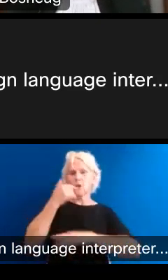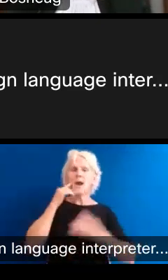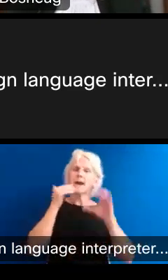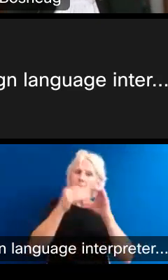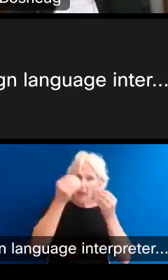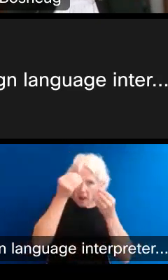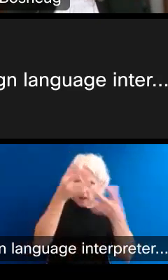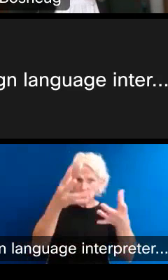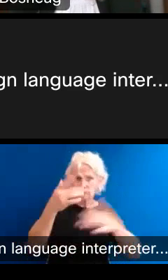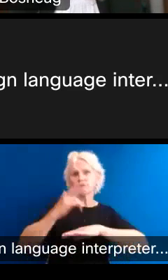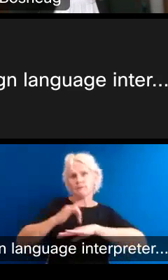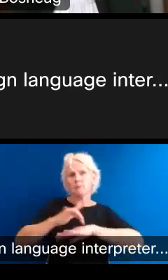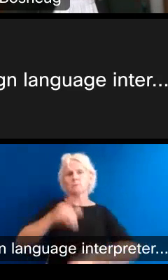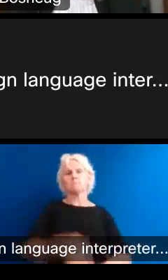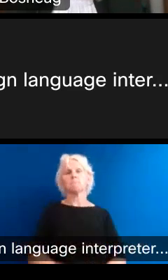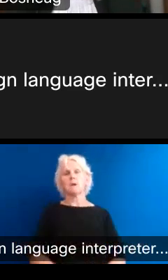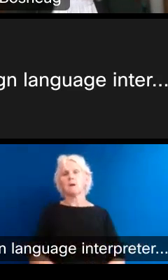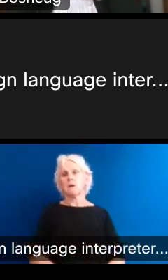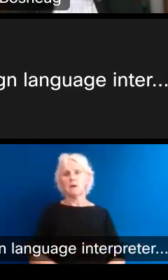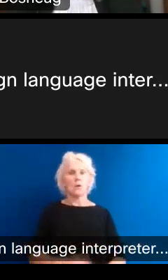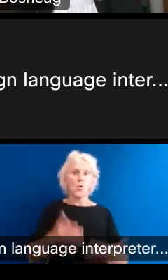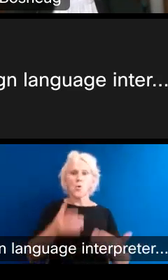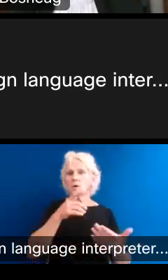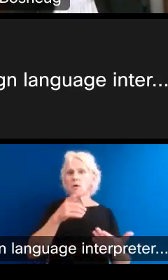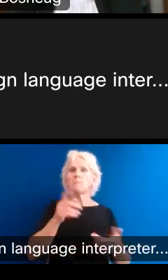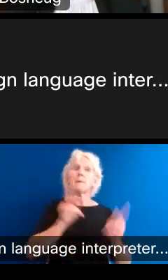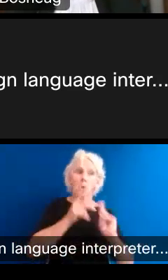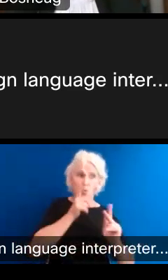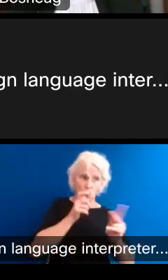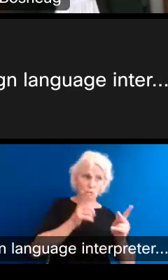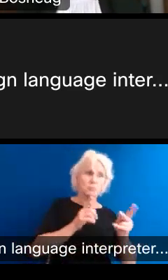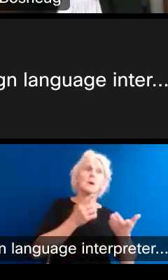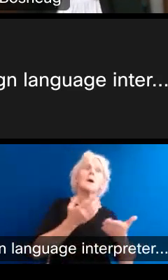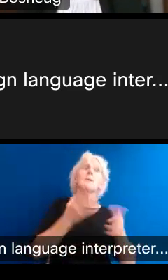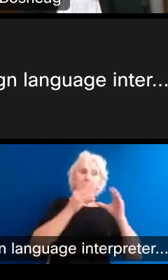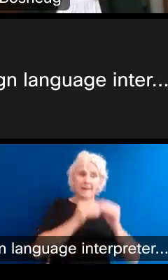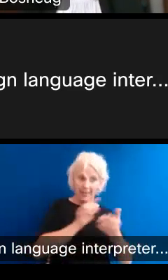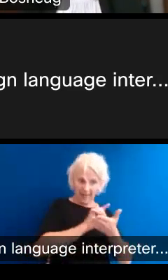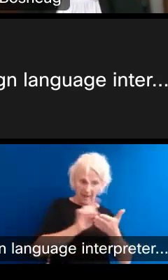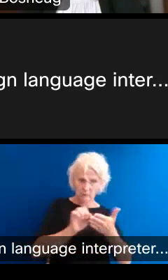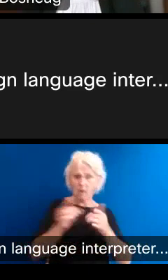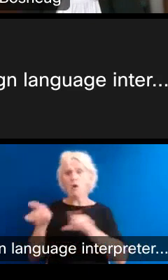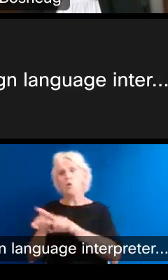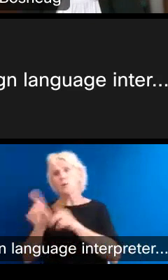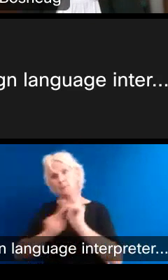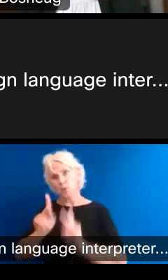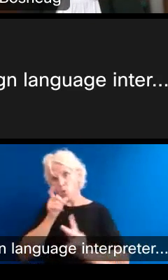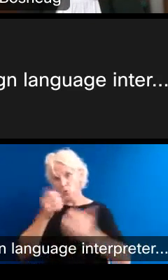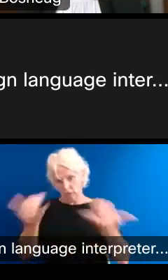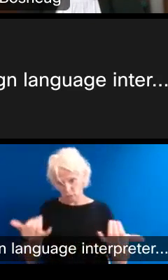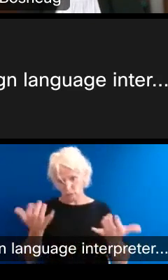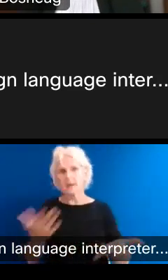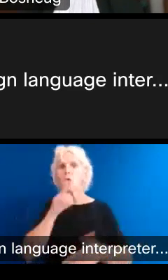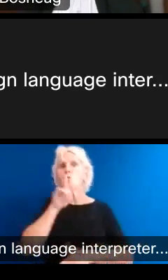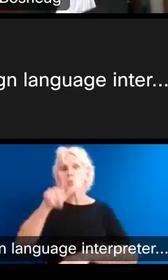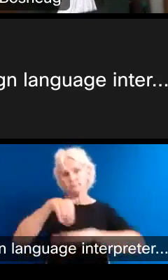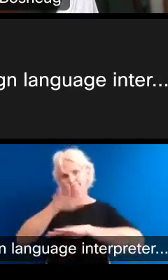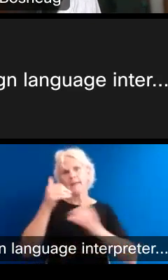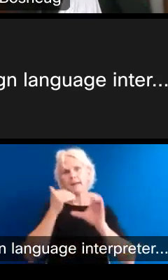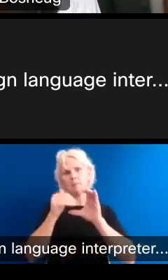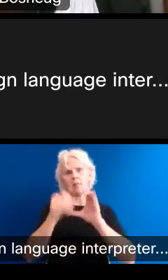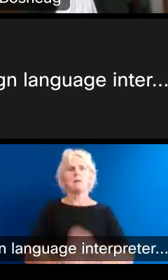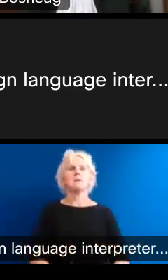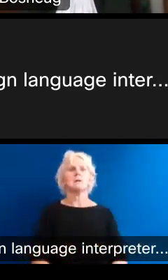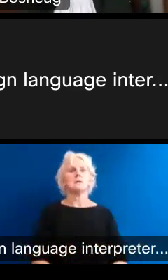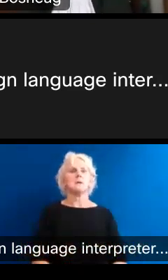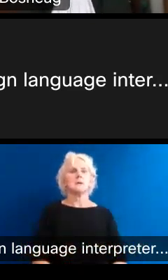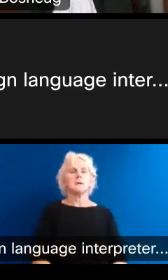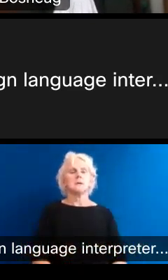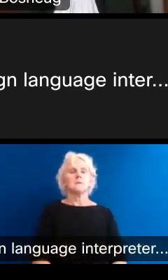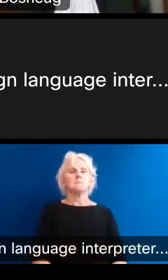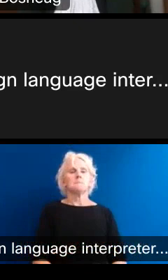and that email will go out to folks who attended last week and this week.